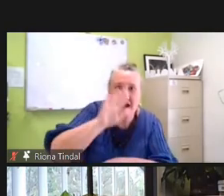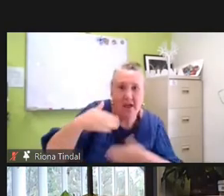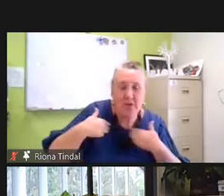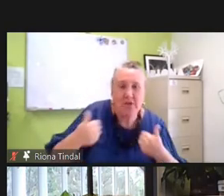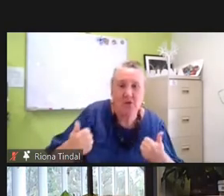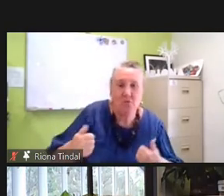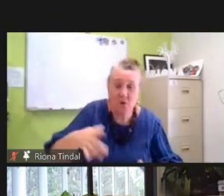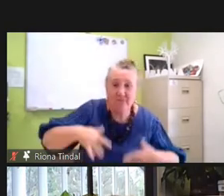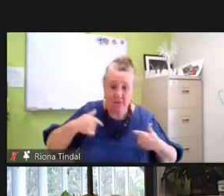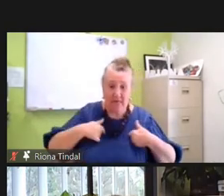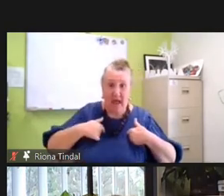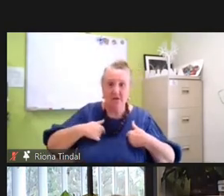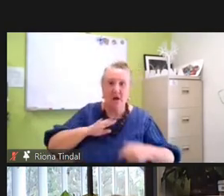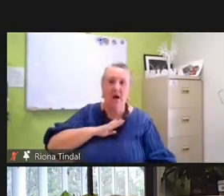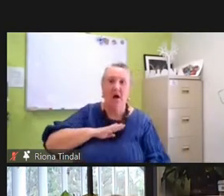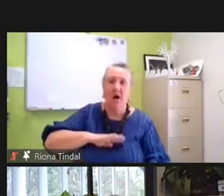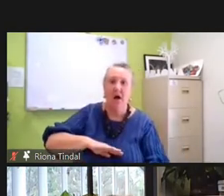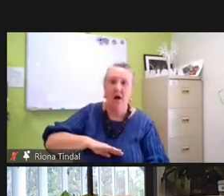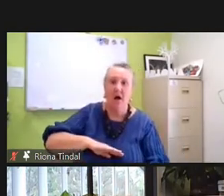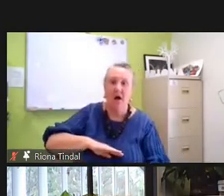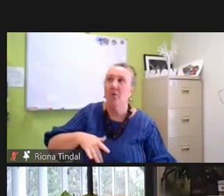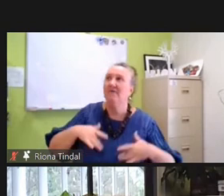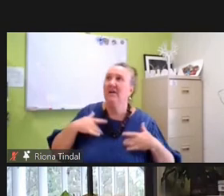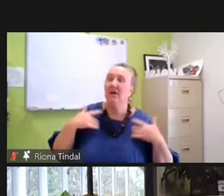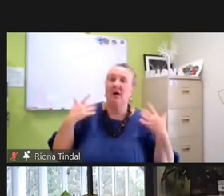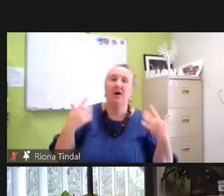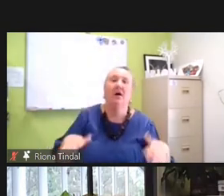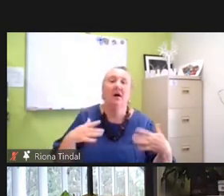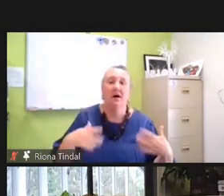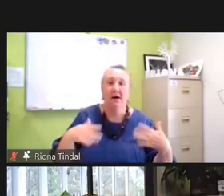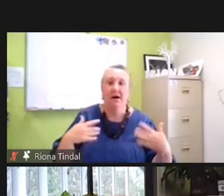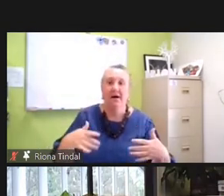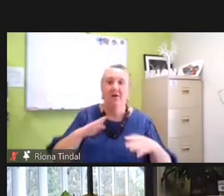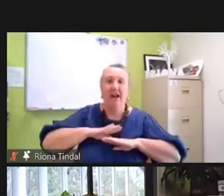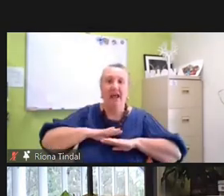"Hi. Hello. How are you?" And you're able to speak with your natural language. That's how we feel or